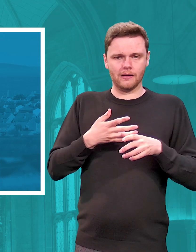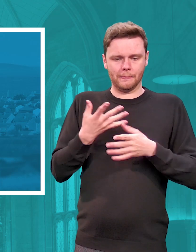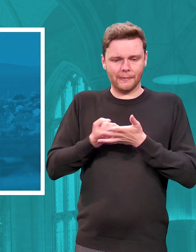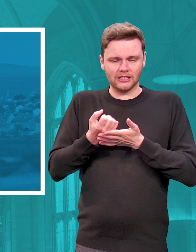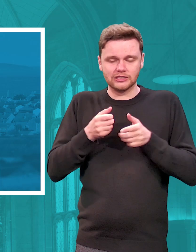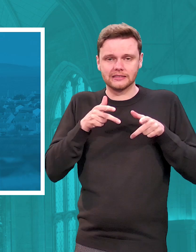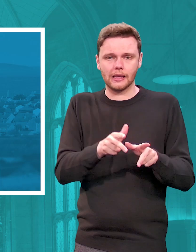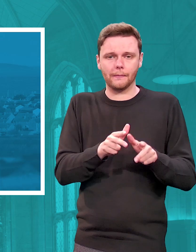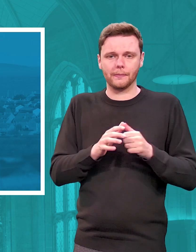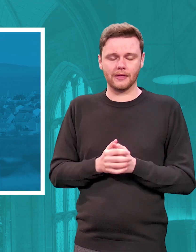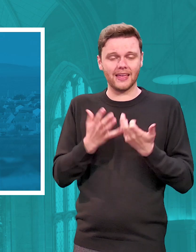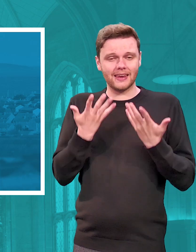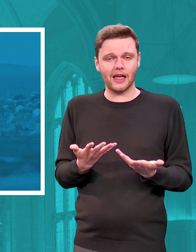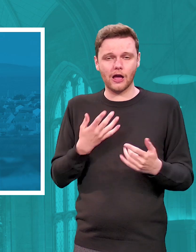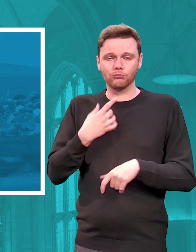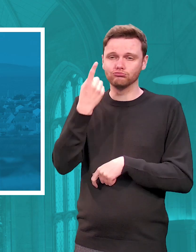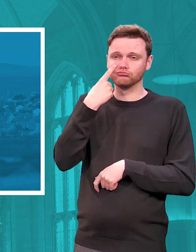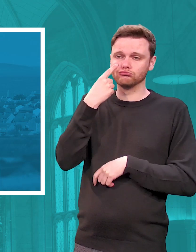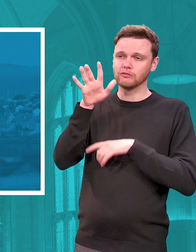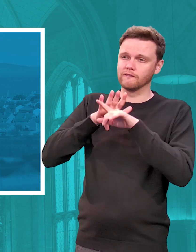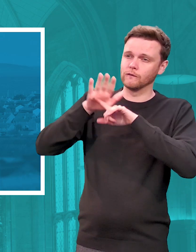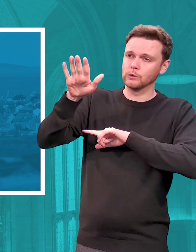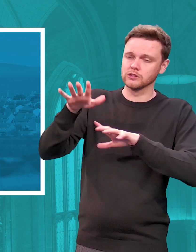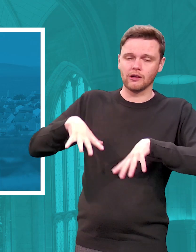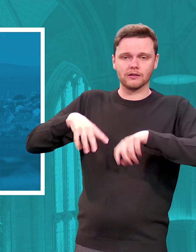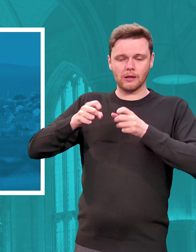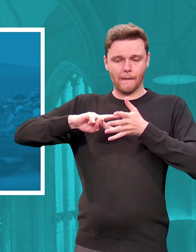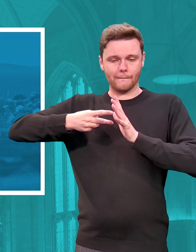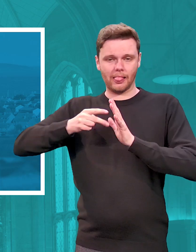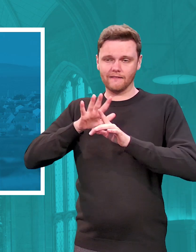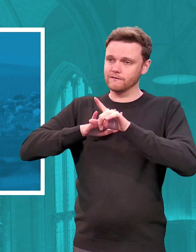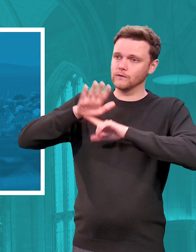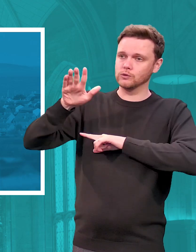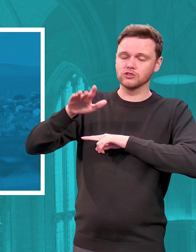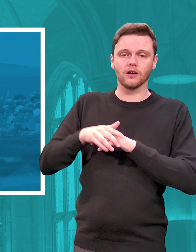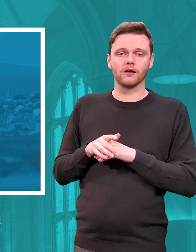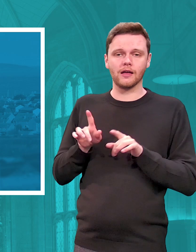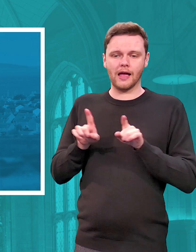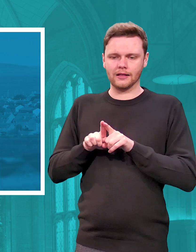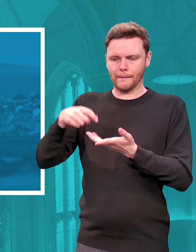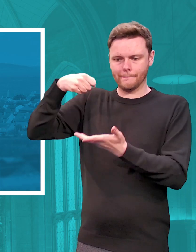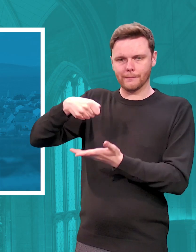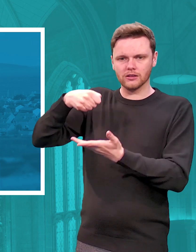can look to the future, can plan for the future and importantly budget for the work that they do